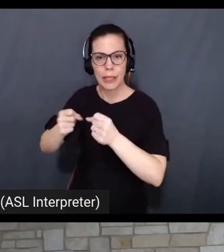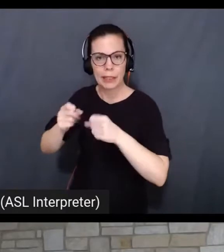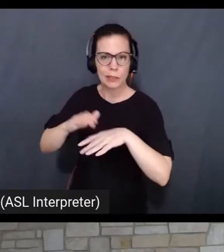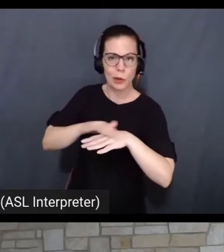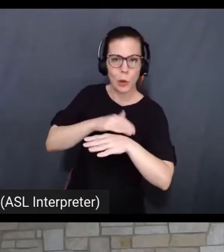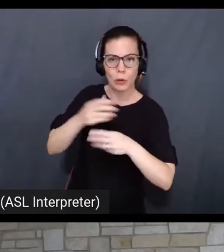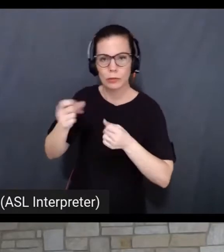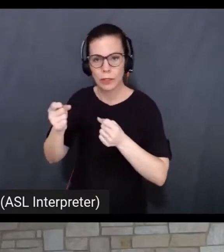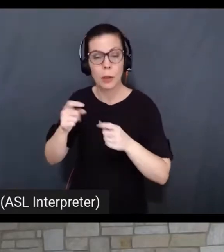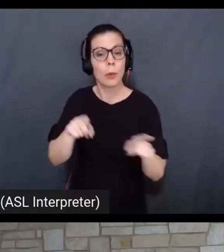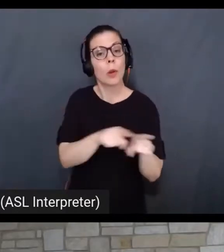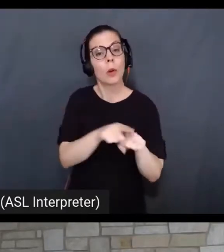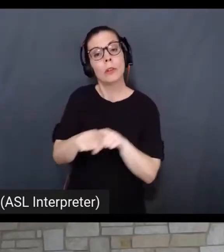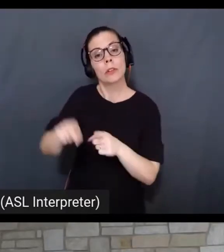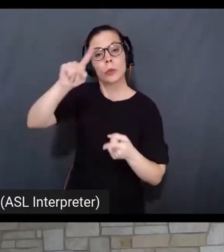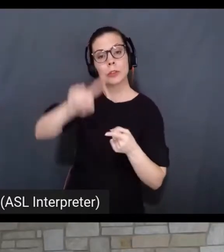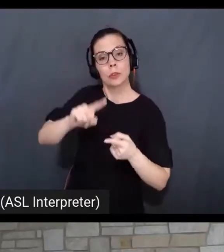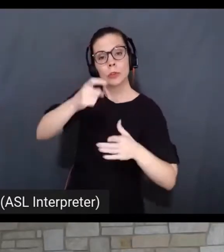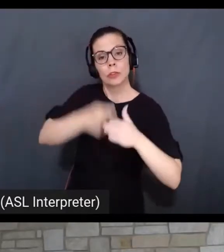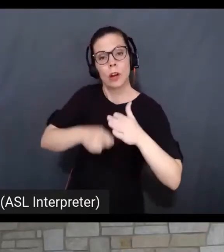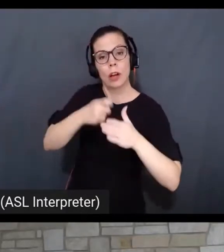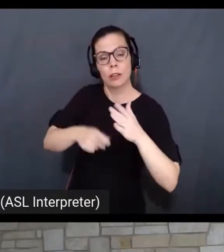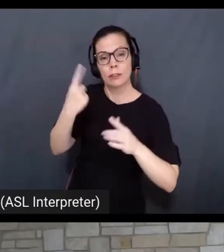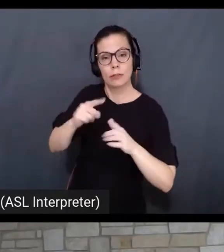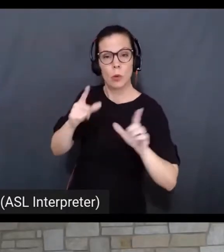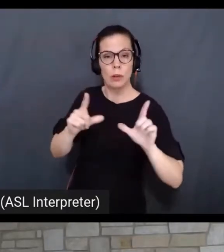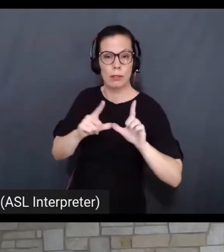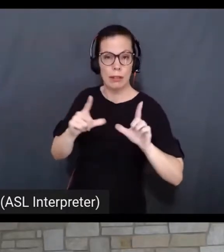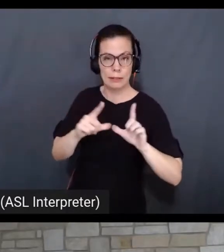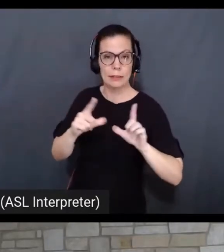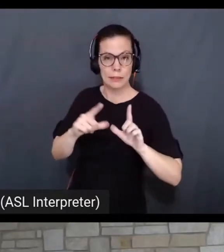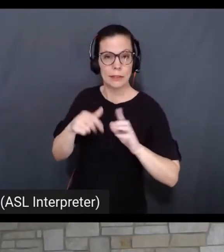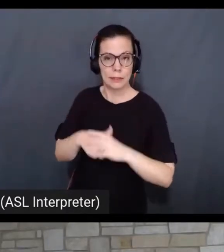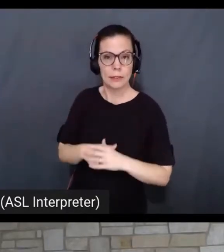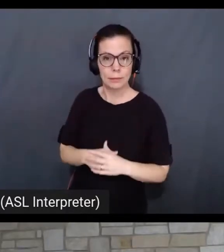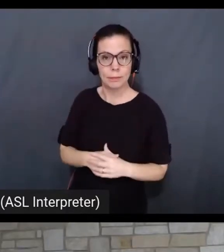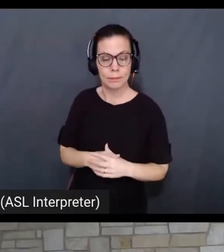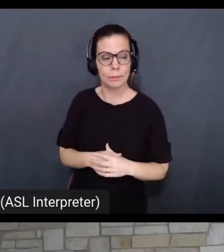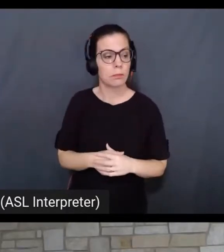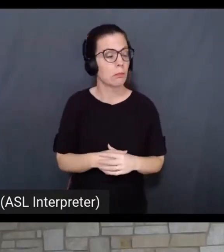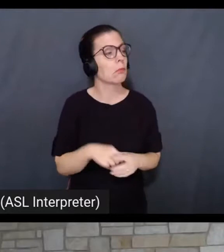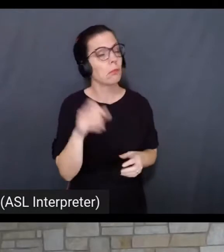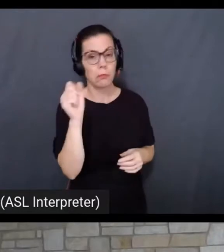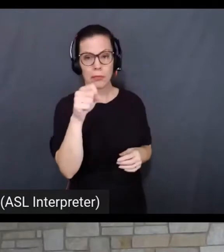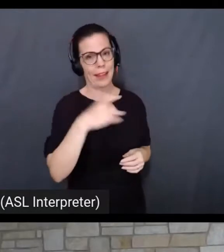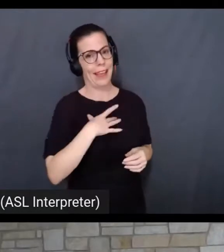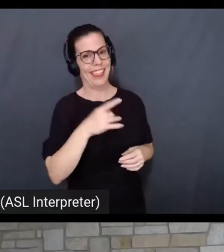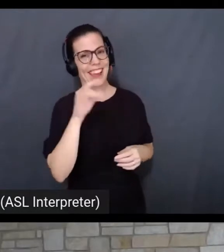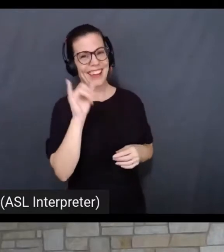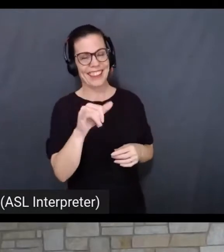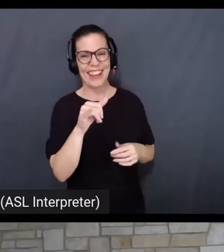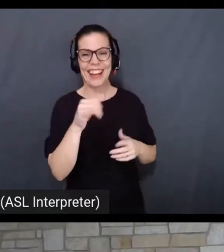on a proprietary licenses. Yeah, I like that, the migrating at your own pace.